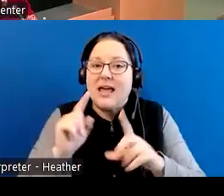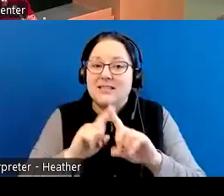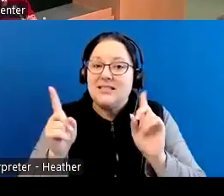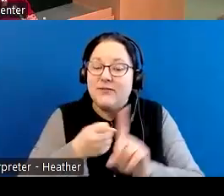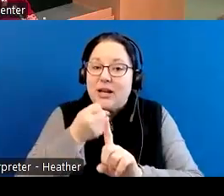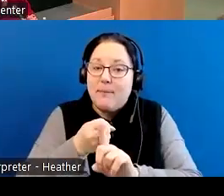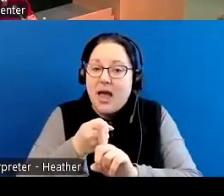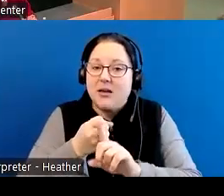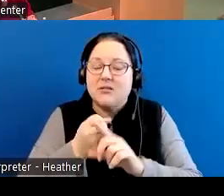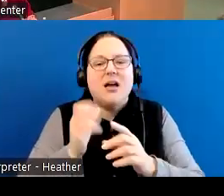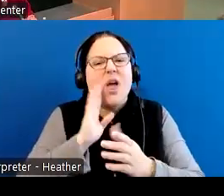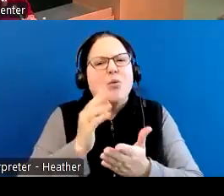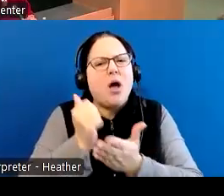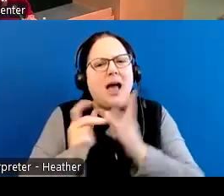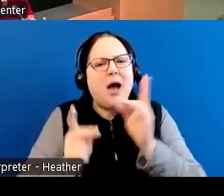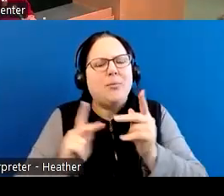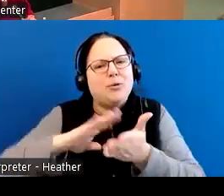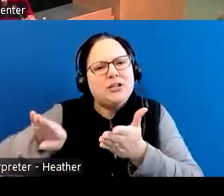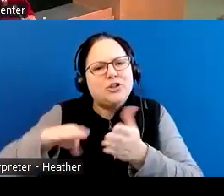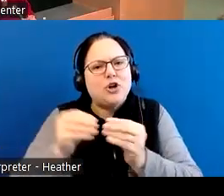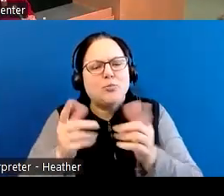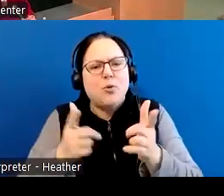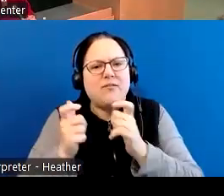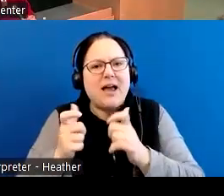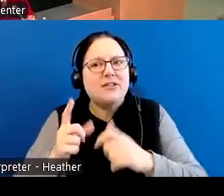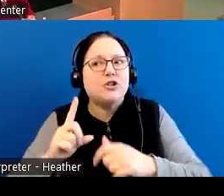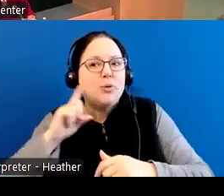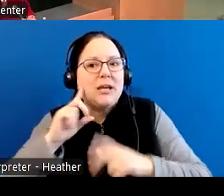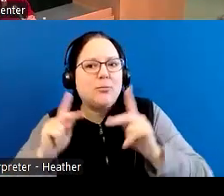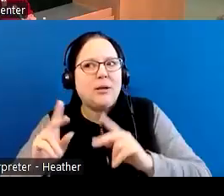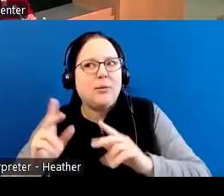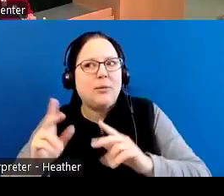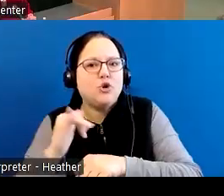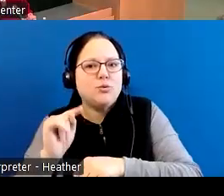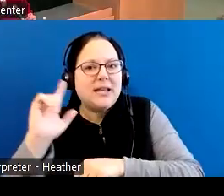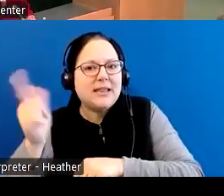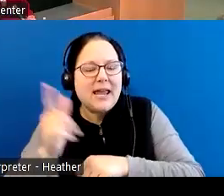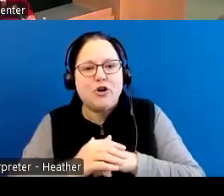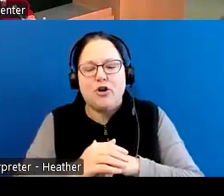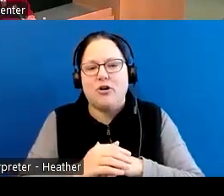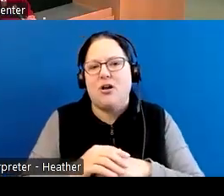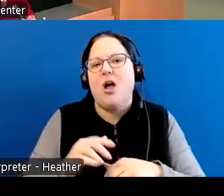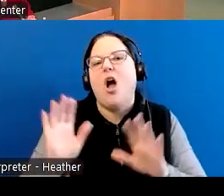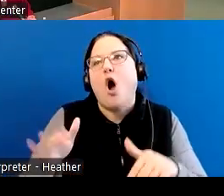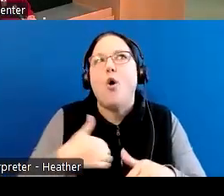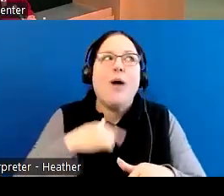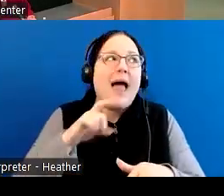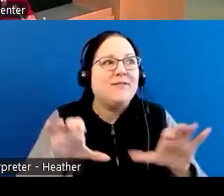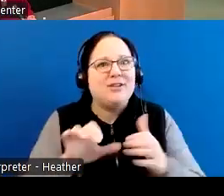does it help get people discharged faster, but you you hear about them using it later. And how many times have we heard from a patient, oh, I have to do another safety plan. And they, how